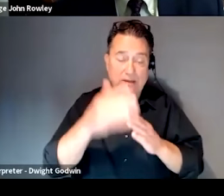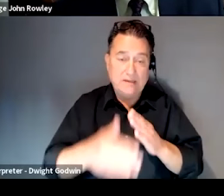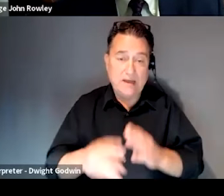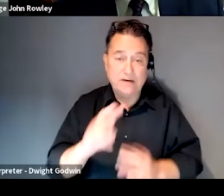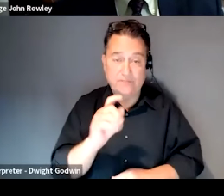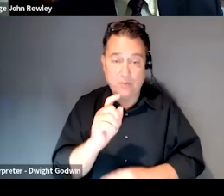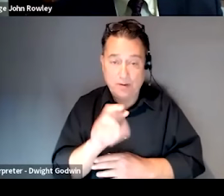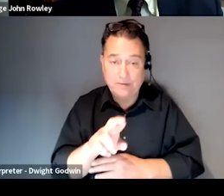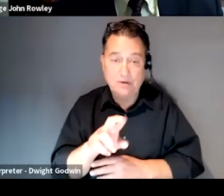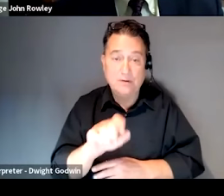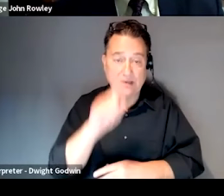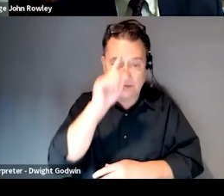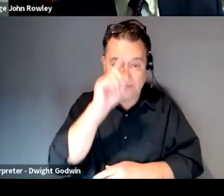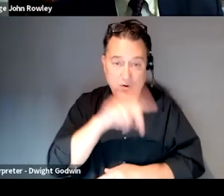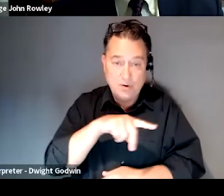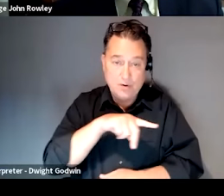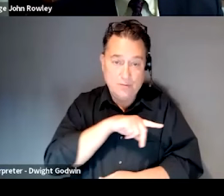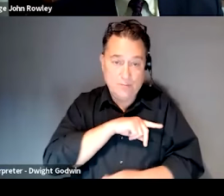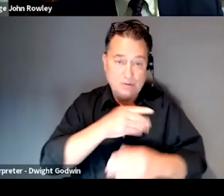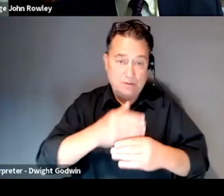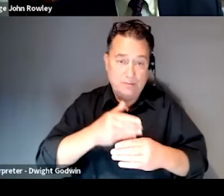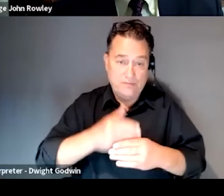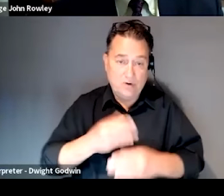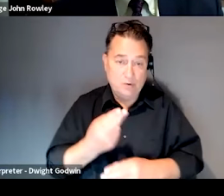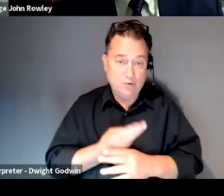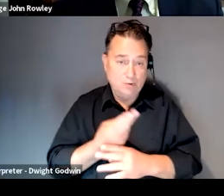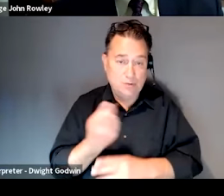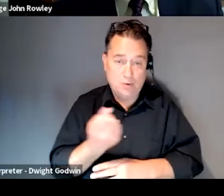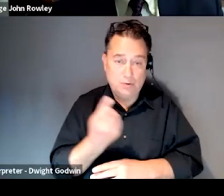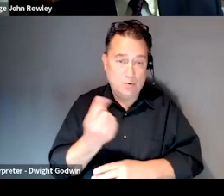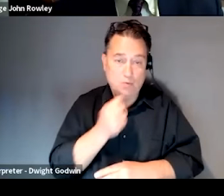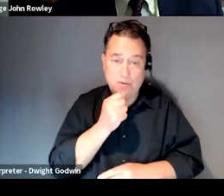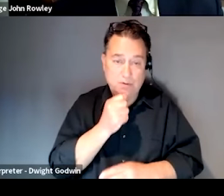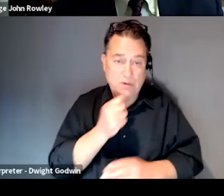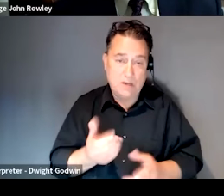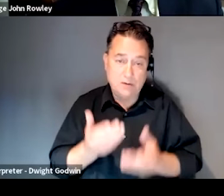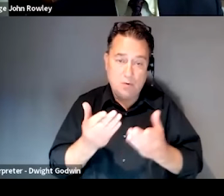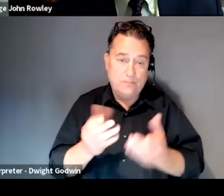is for your personal portfolio use only and we are not able to offer you CEU credits.